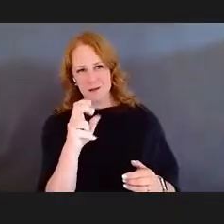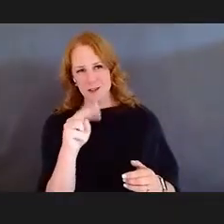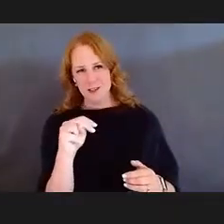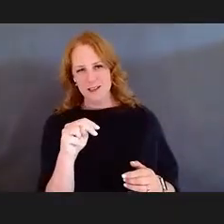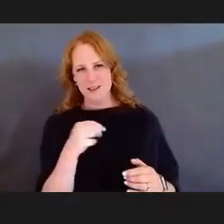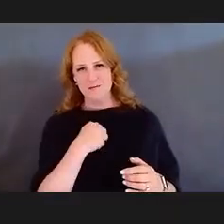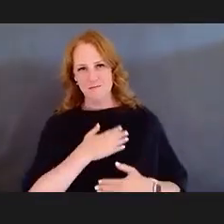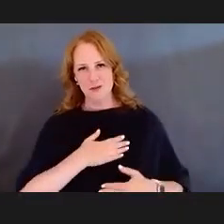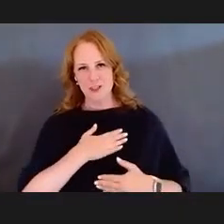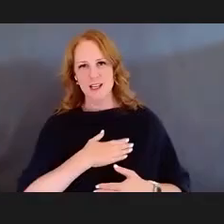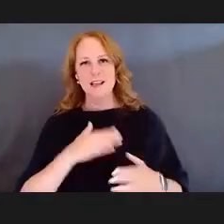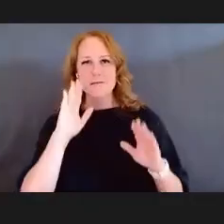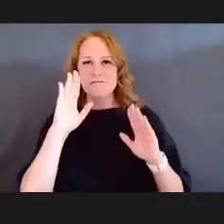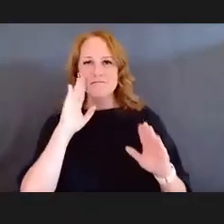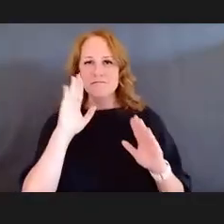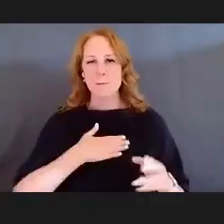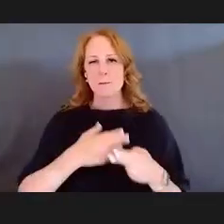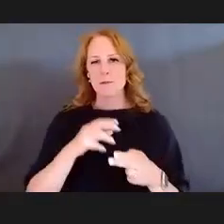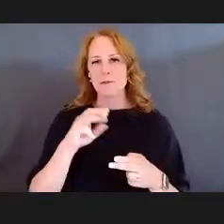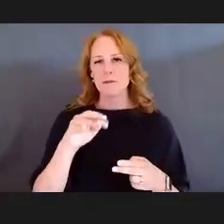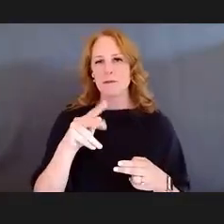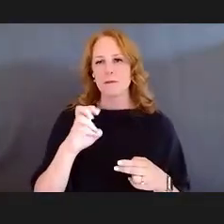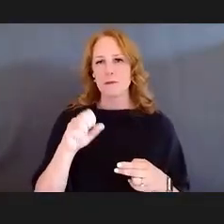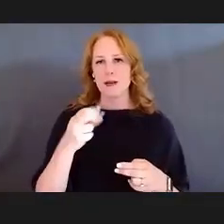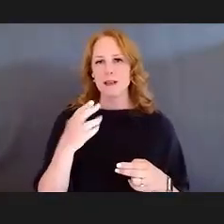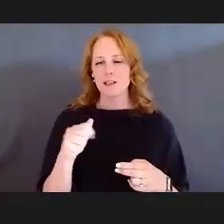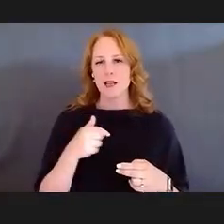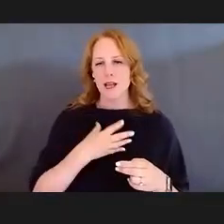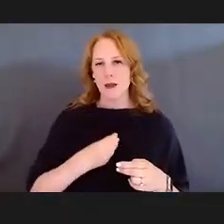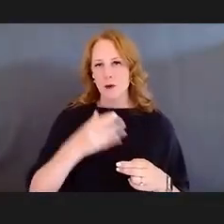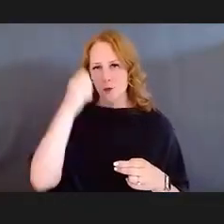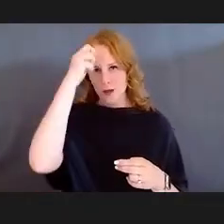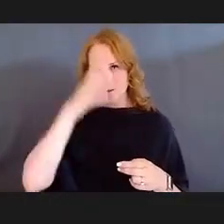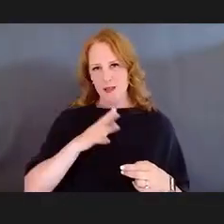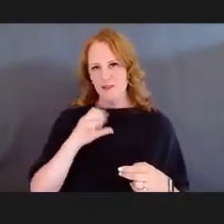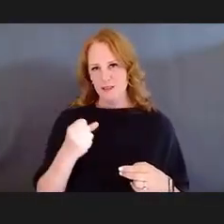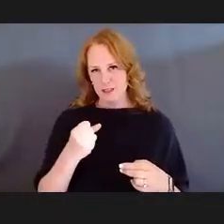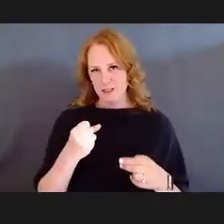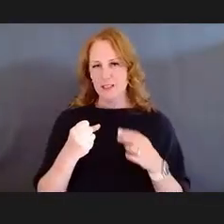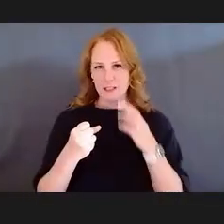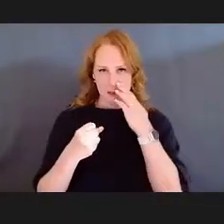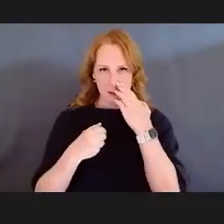everybody. Um my name is Mike Sheay. Um I'm a white male in my 50s. Um I have short brown